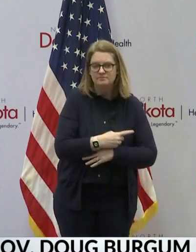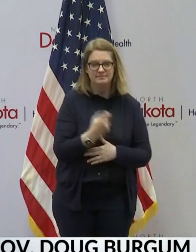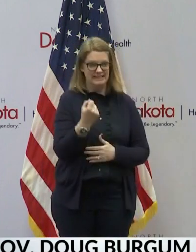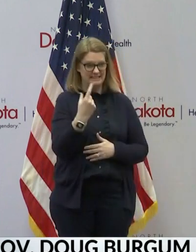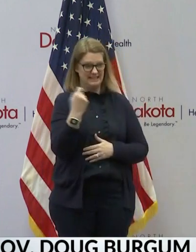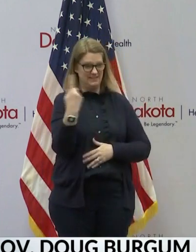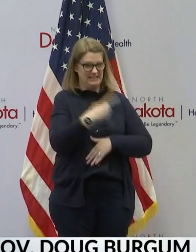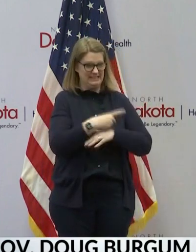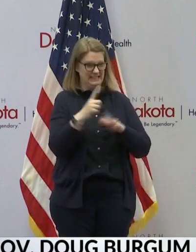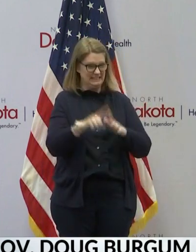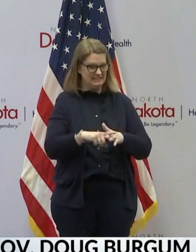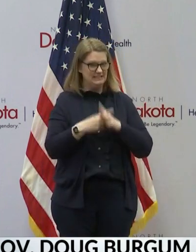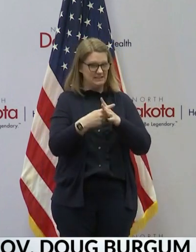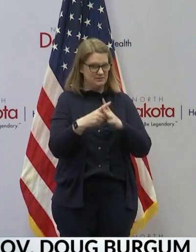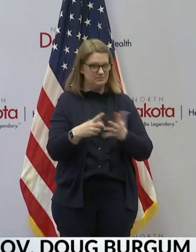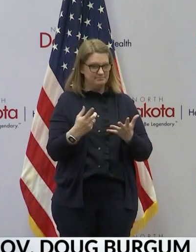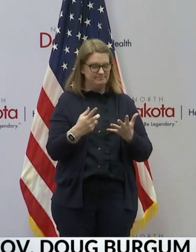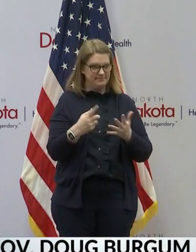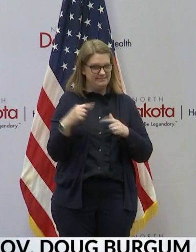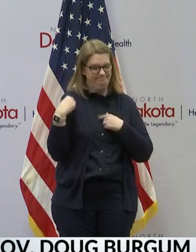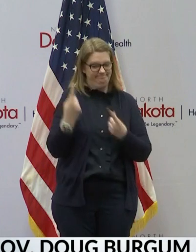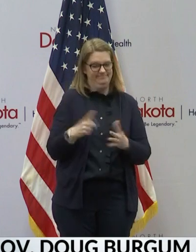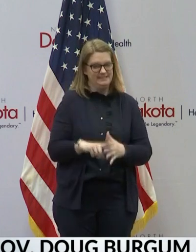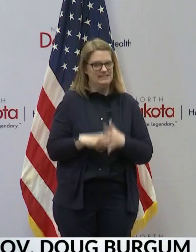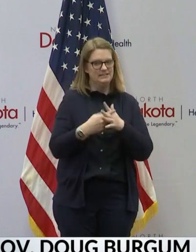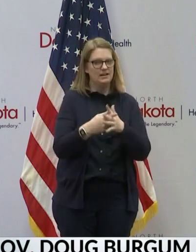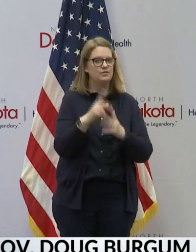GOOD AFTERNOON, NORTH DAKOTA, HOPE YOU HAD A GREAT MOTHER'S DAY WEEKEND.